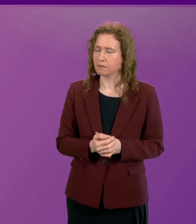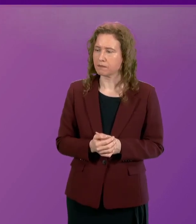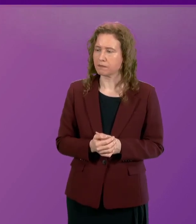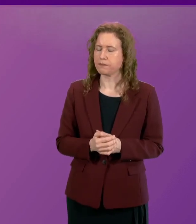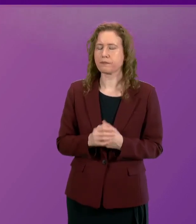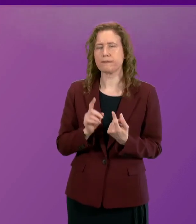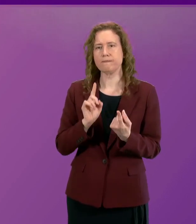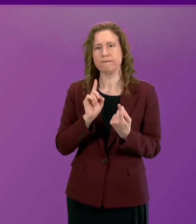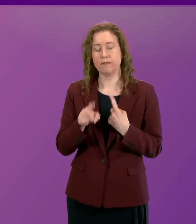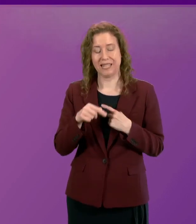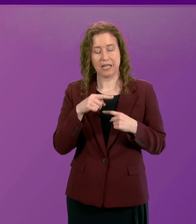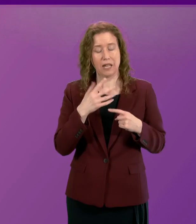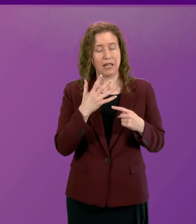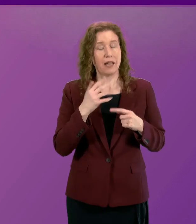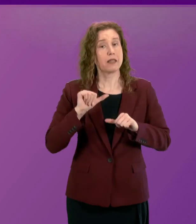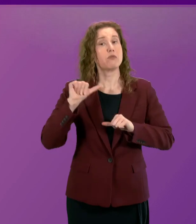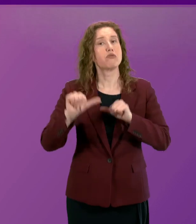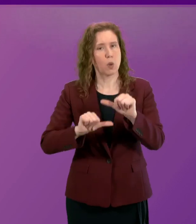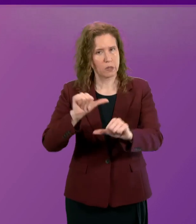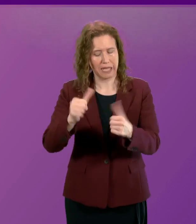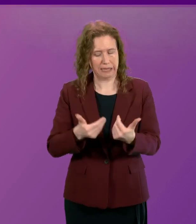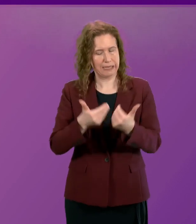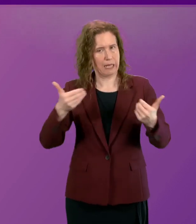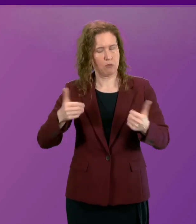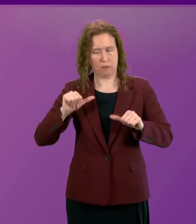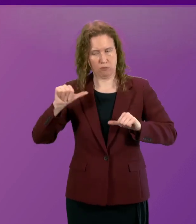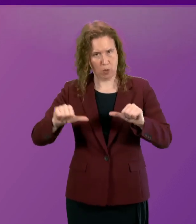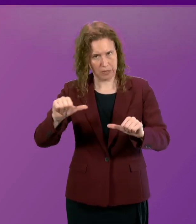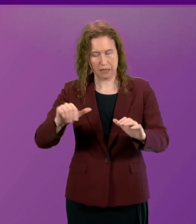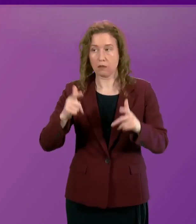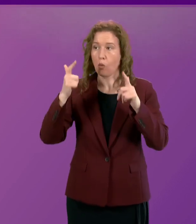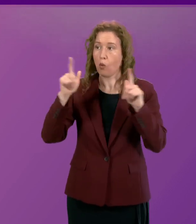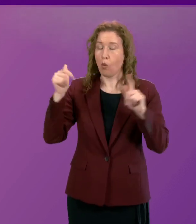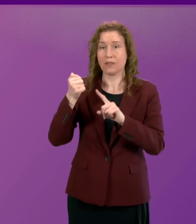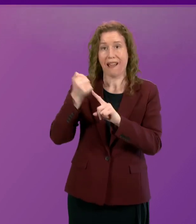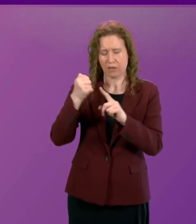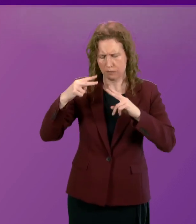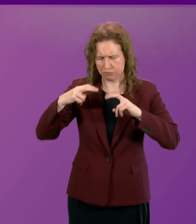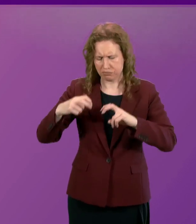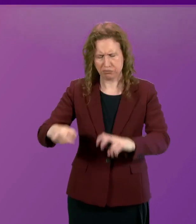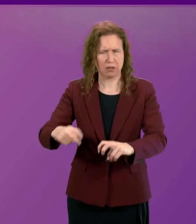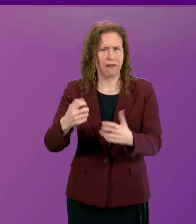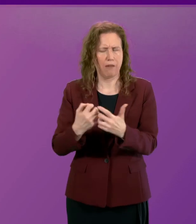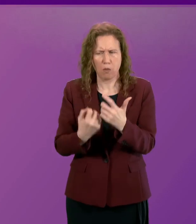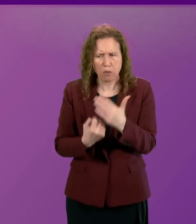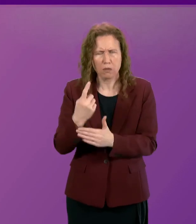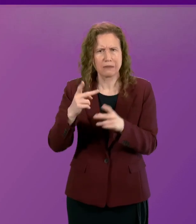The processes are distinct; the examination and exploration that the Lord Advocate has